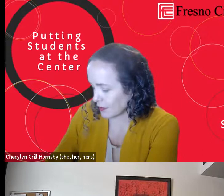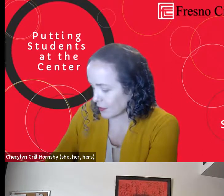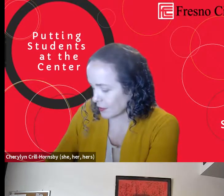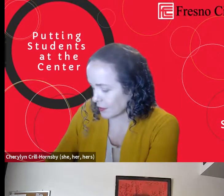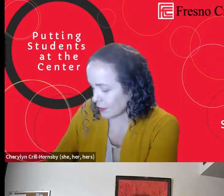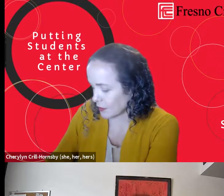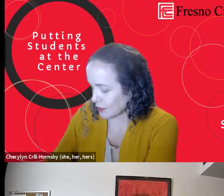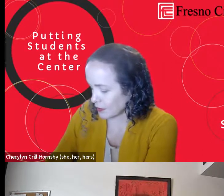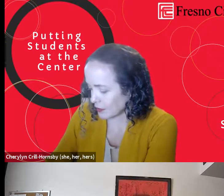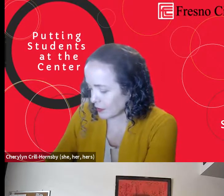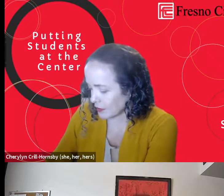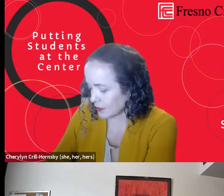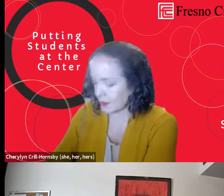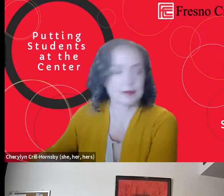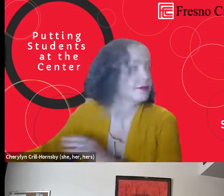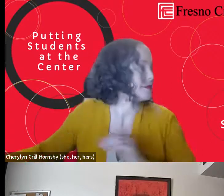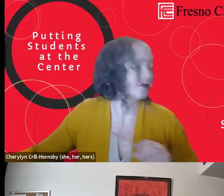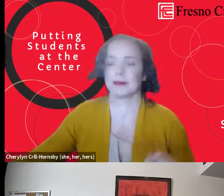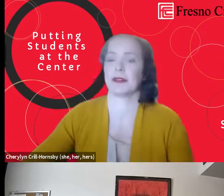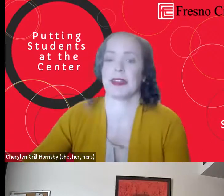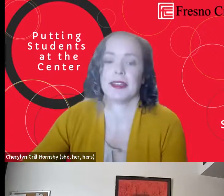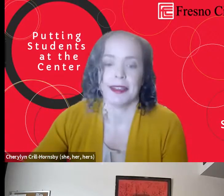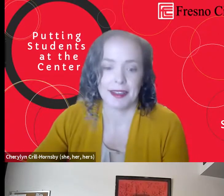Susi Nitzel: guys. I'm gonna take a well deserved lunch. Oh, me too.